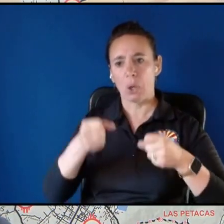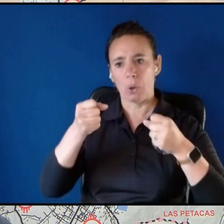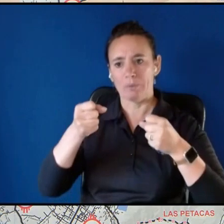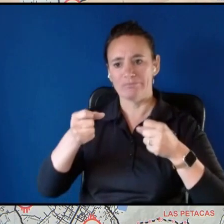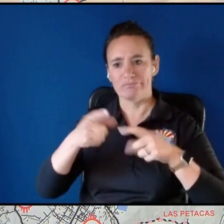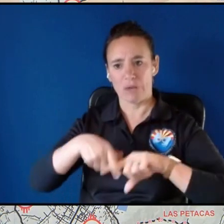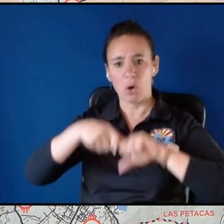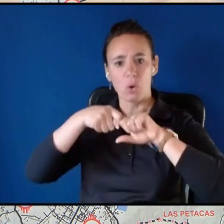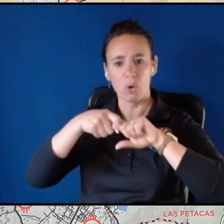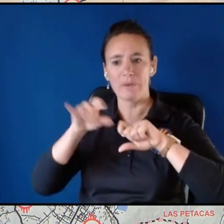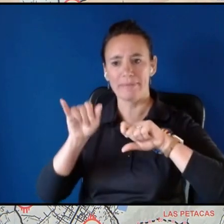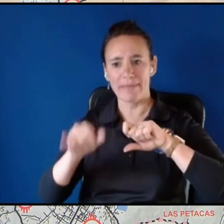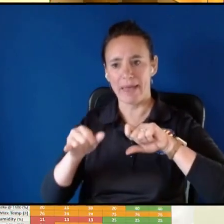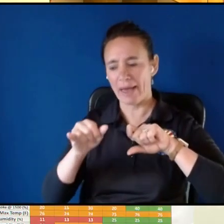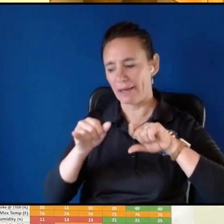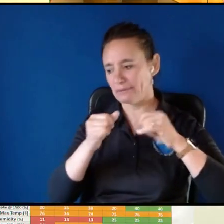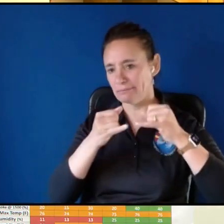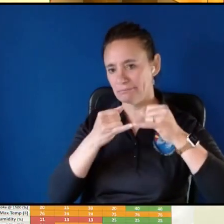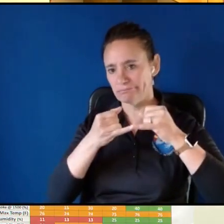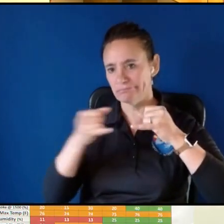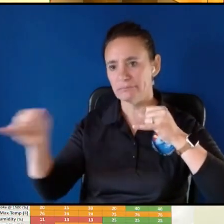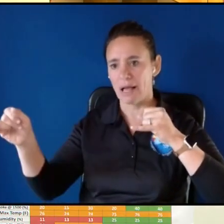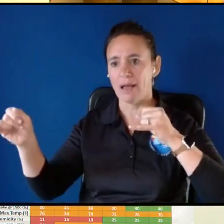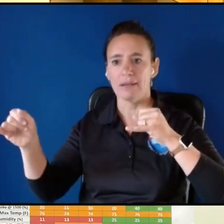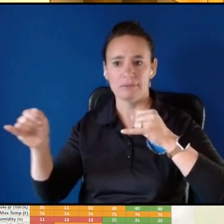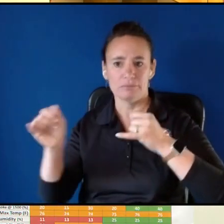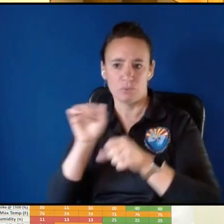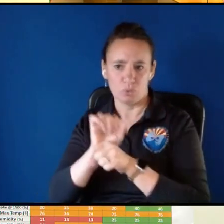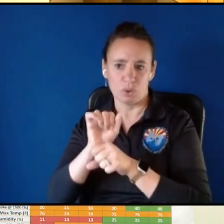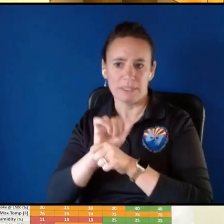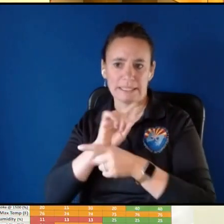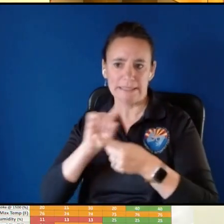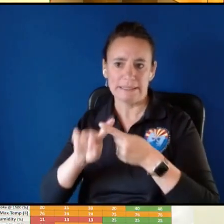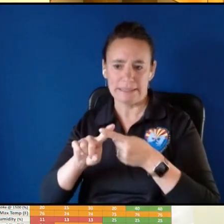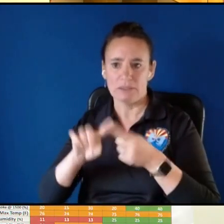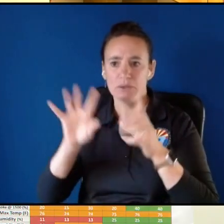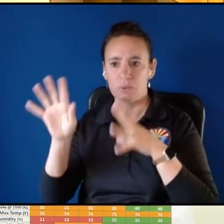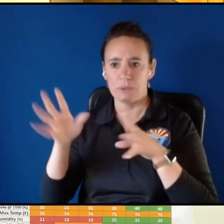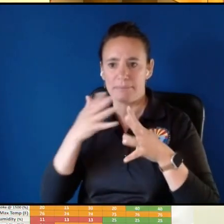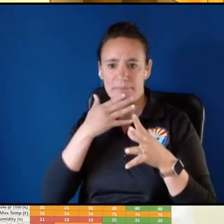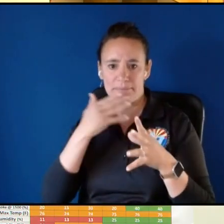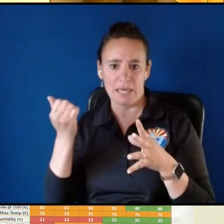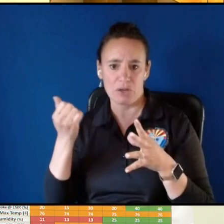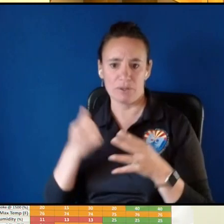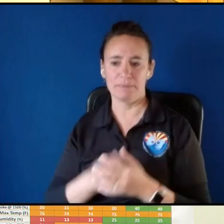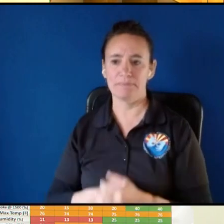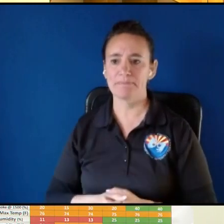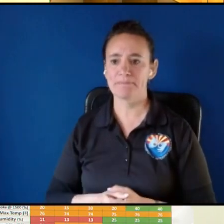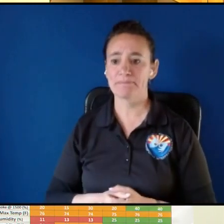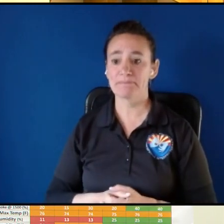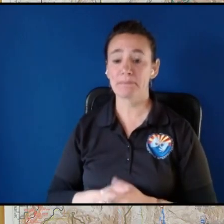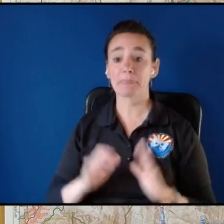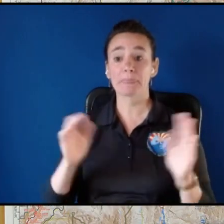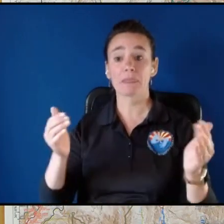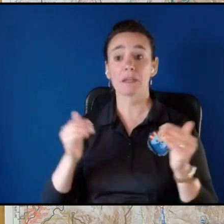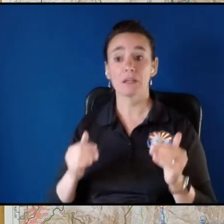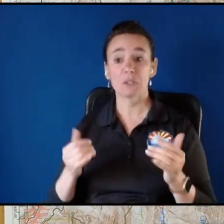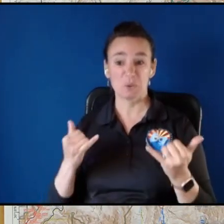some different conditions. So with that we've got another day of red flag conditions again, very low humidities,